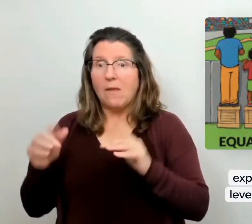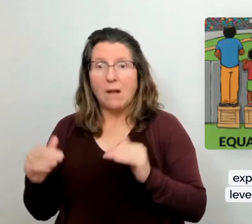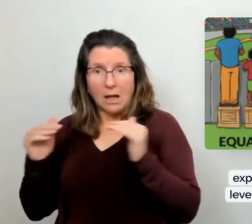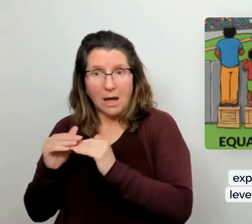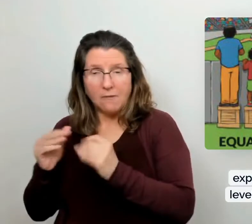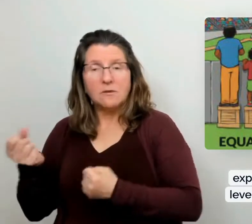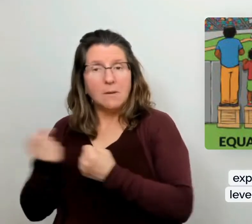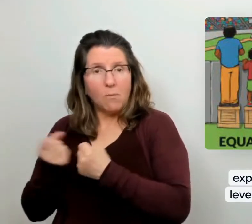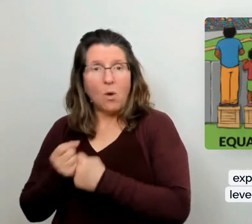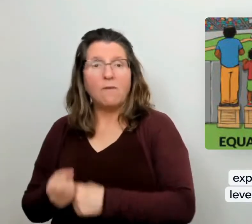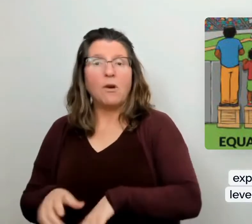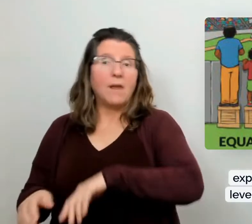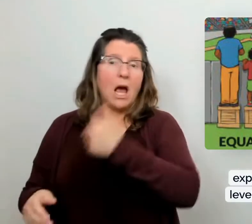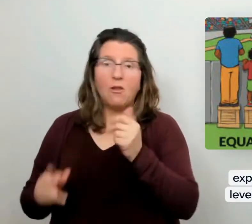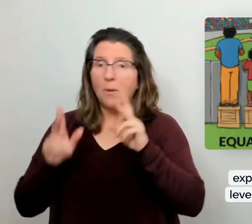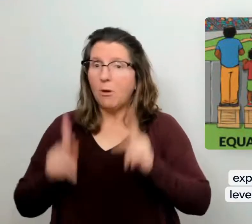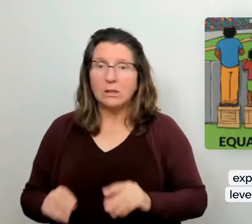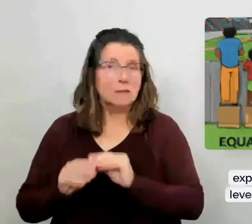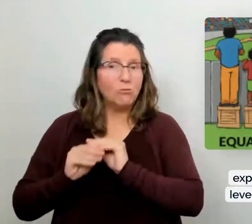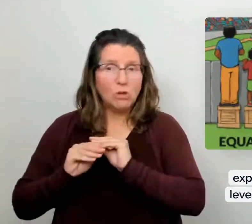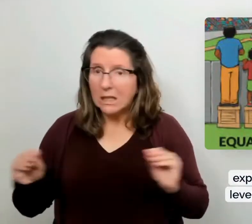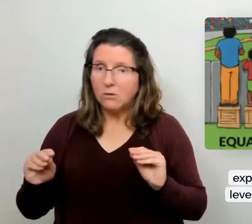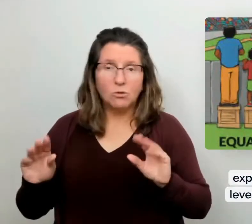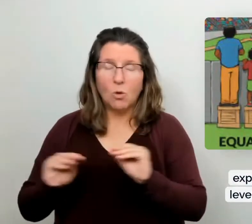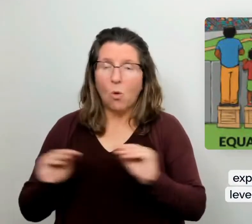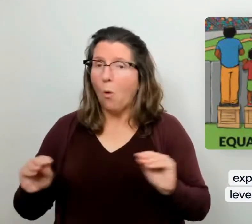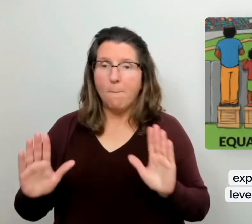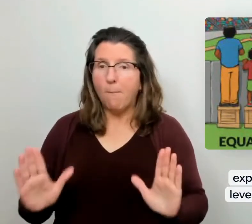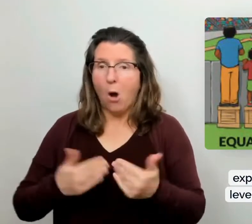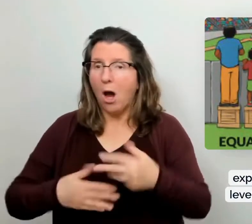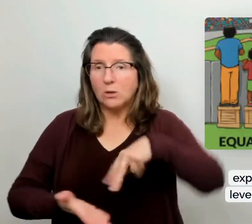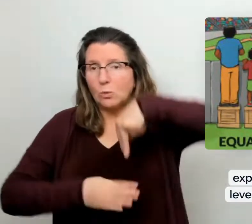And some may need no support in a given task.